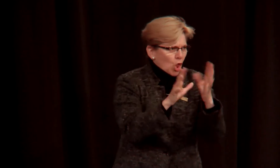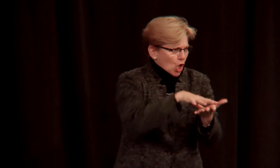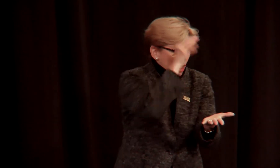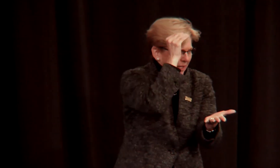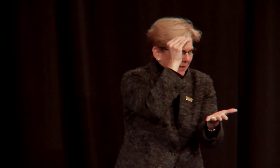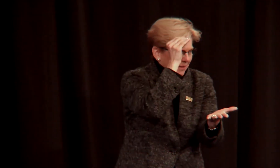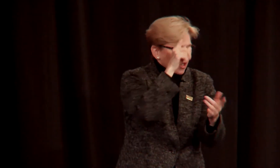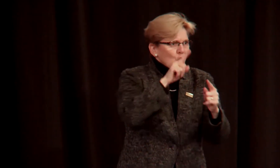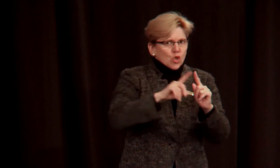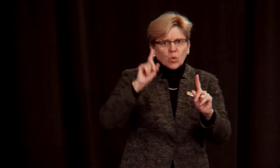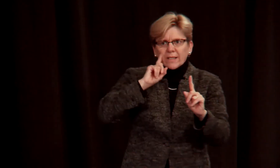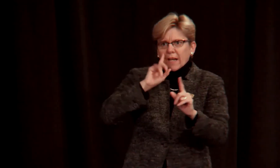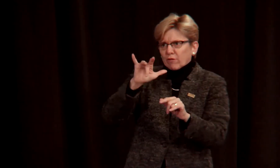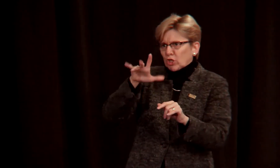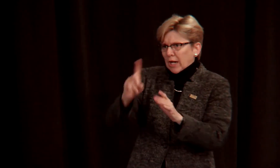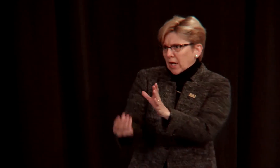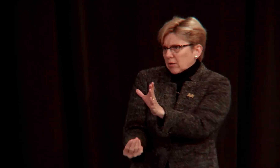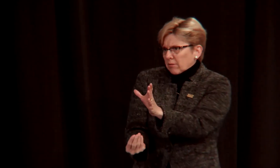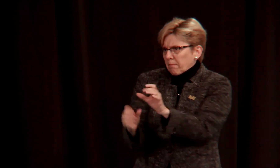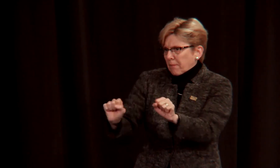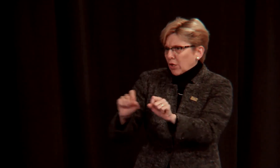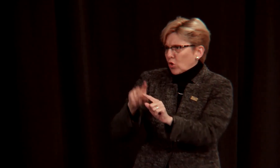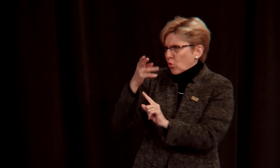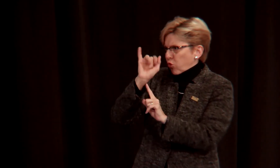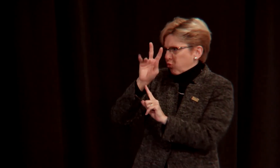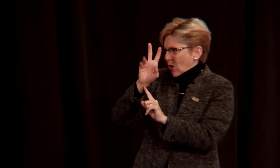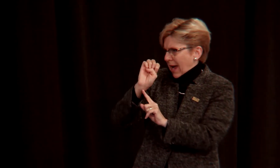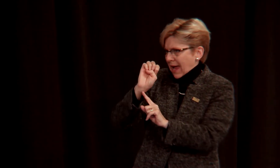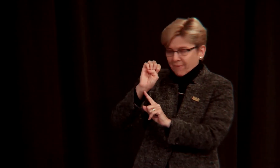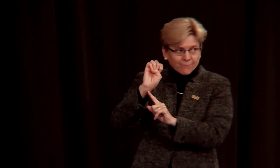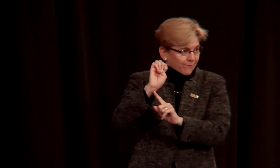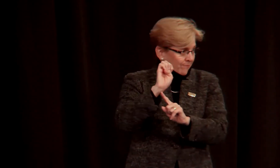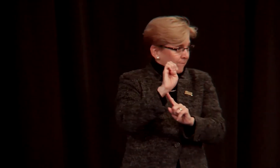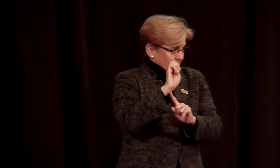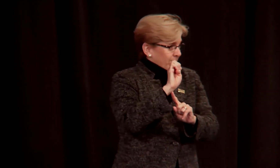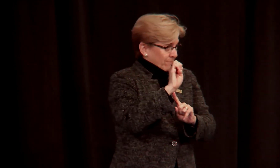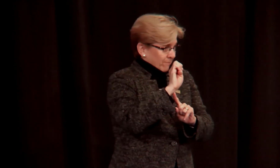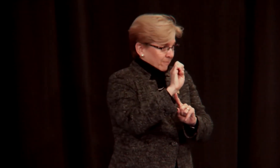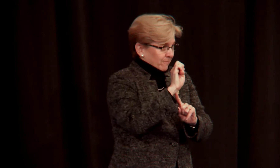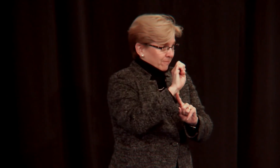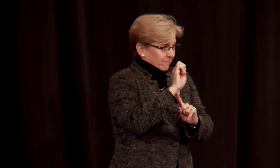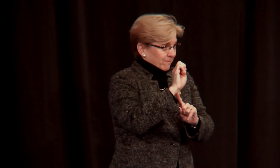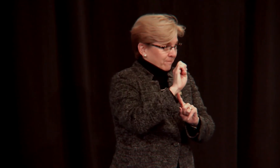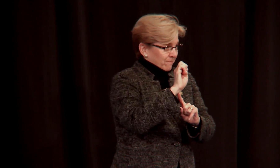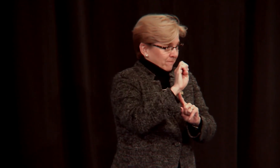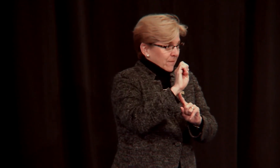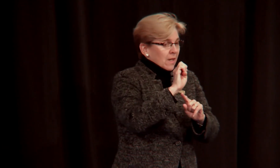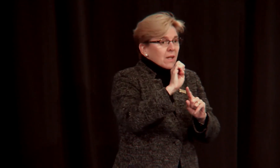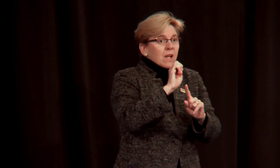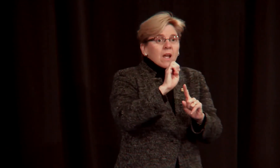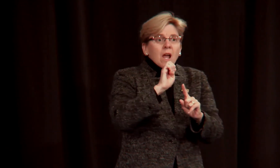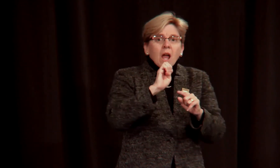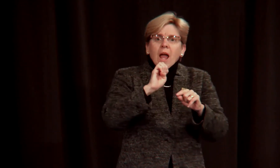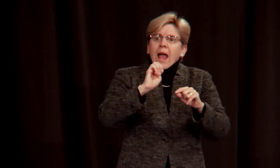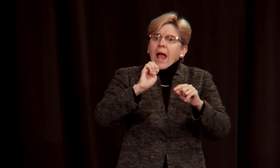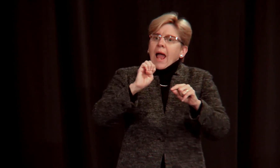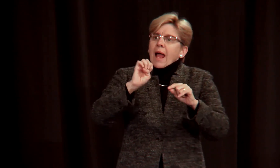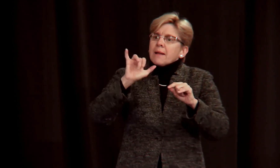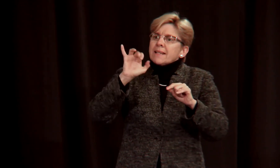visual learning versus auditory learning and the deaf child's ability to thrive.